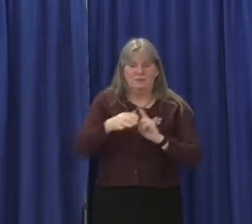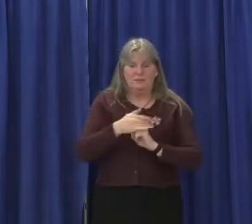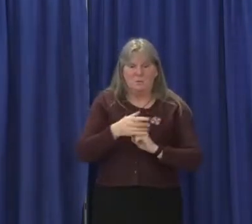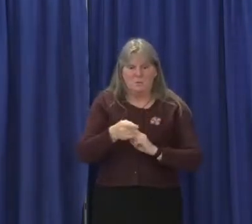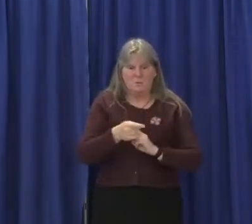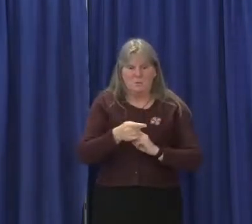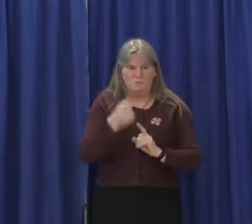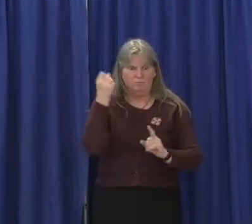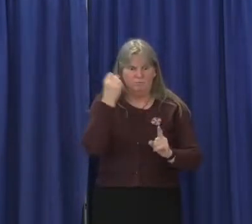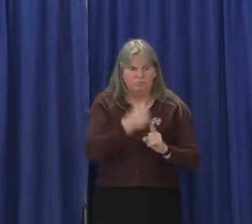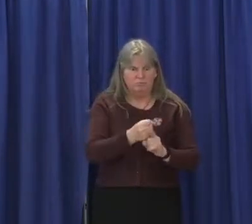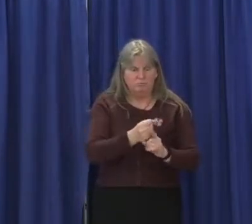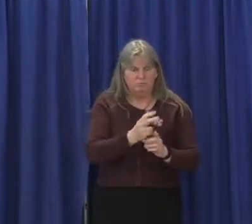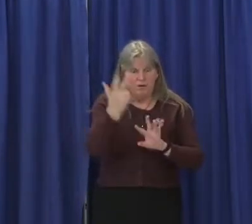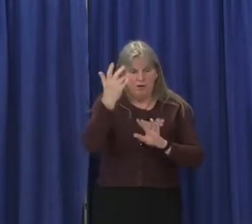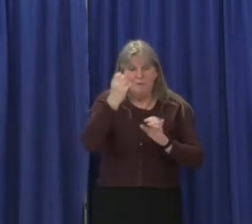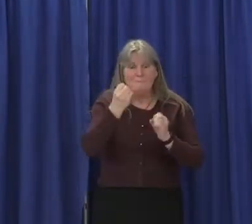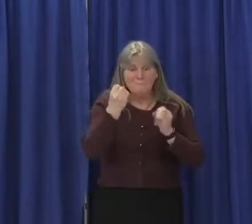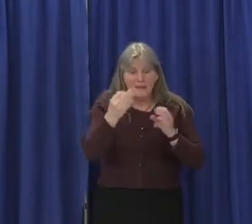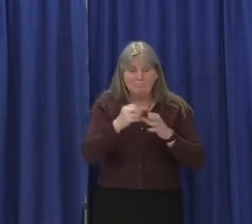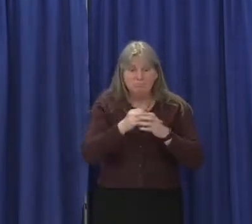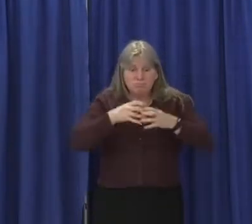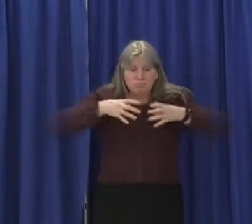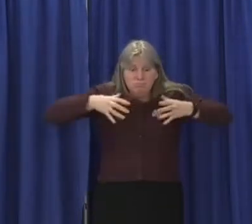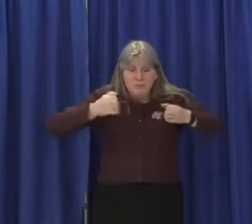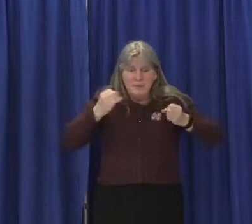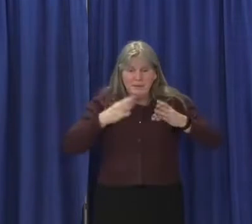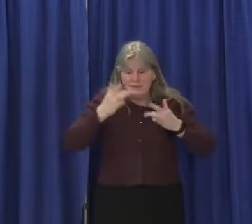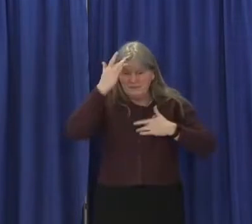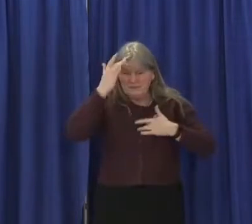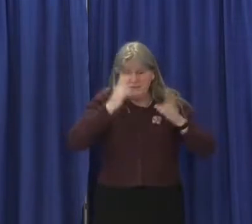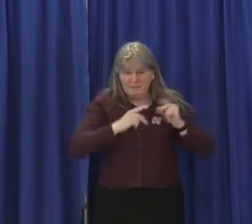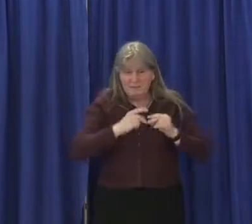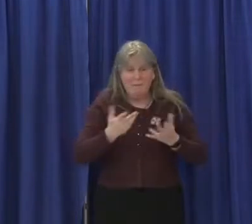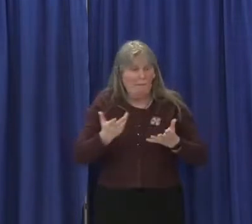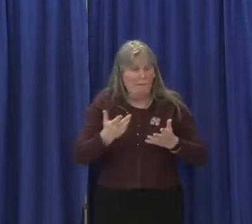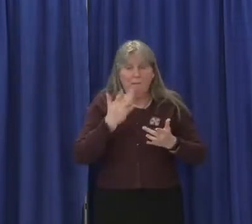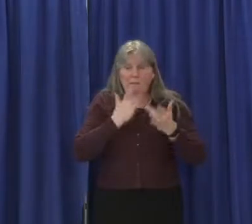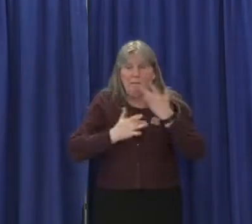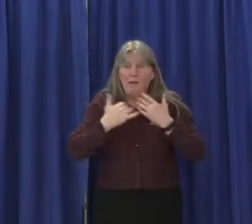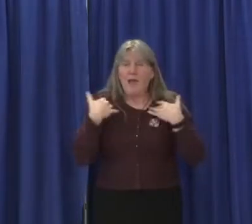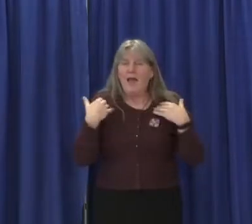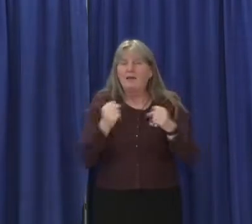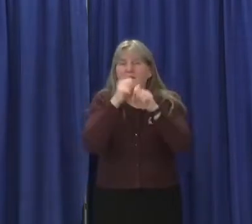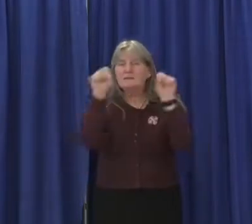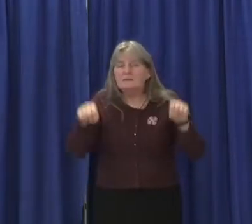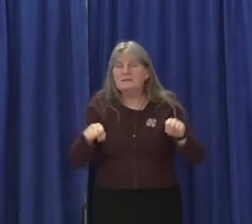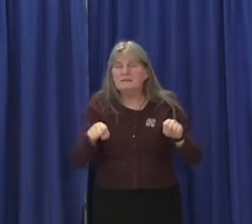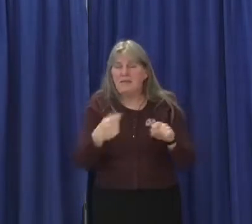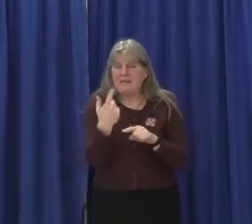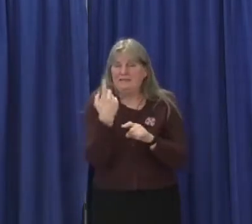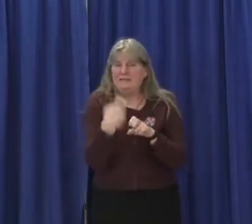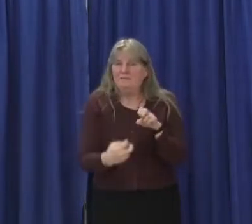that we are challenged to help those people, and also other people who need health care. So that's the balance on the one hand.